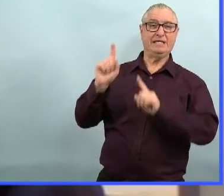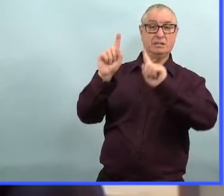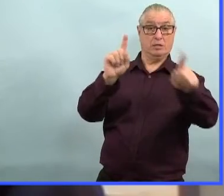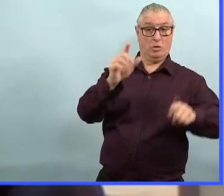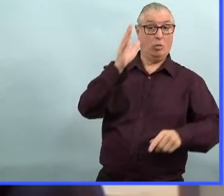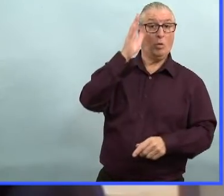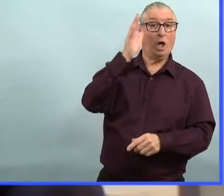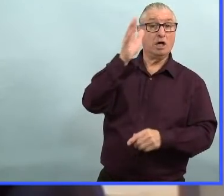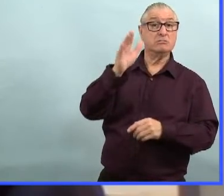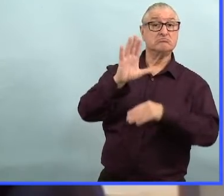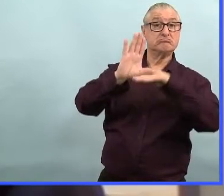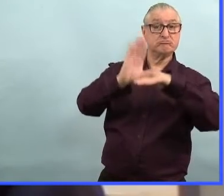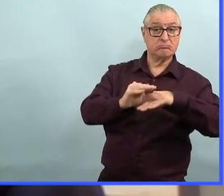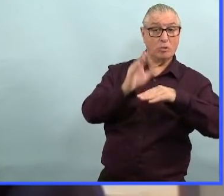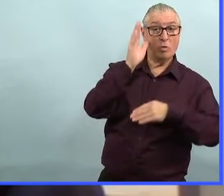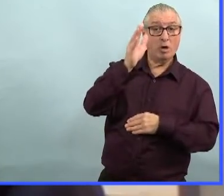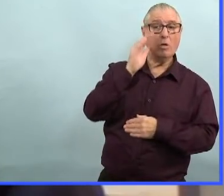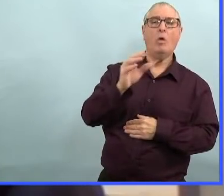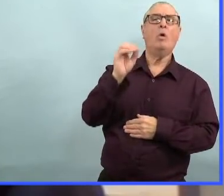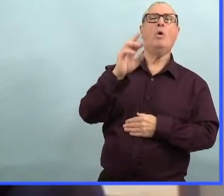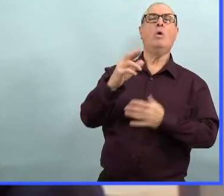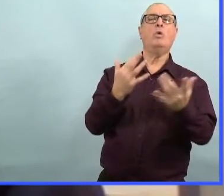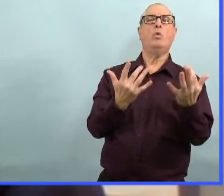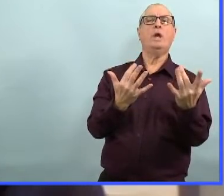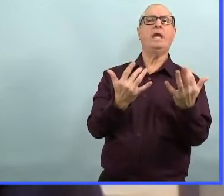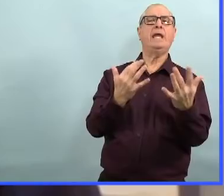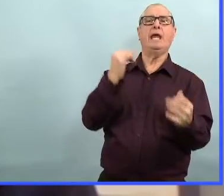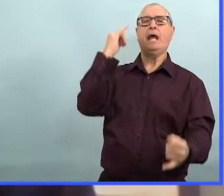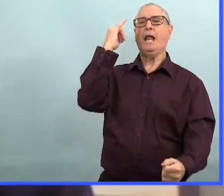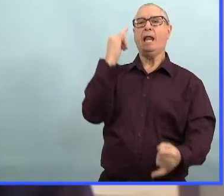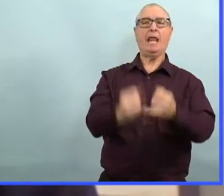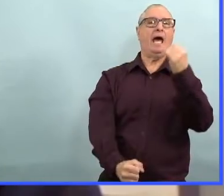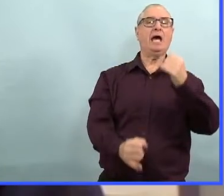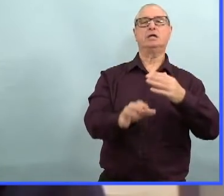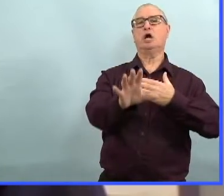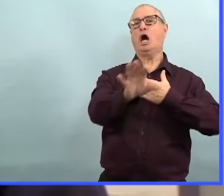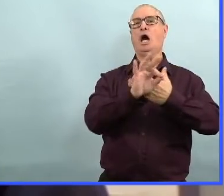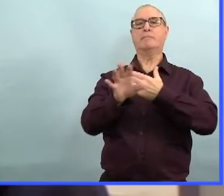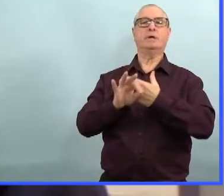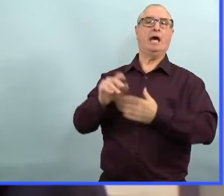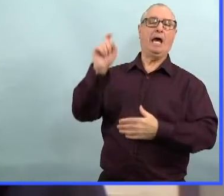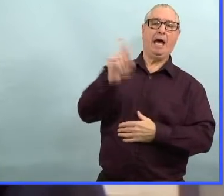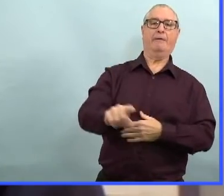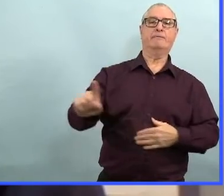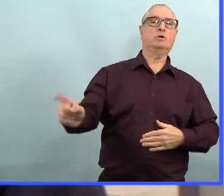is doing something like that specifically so there's a number of things to to look at there so